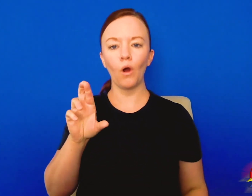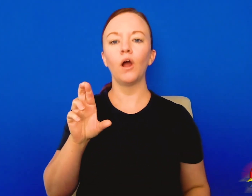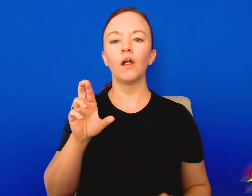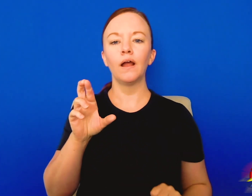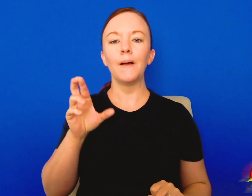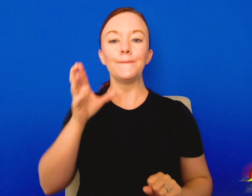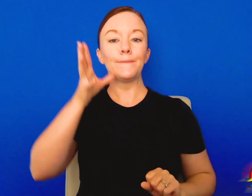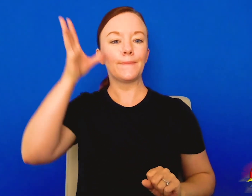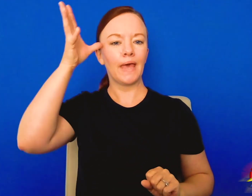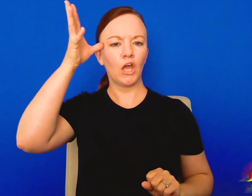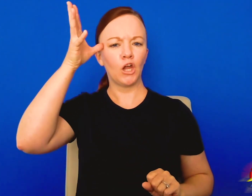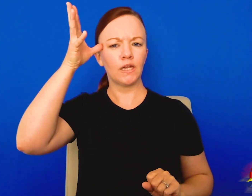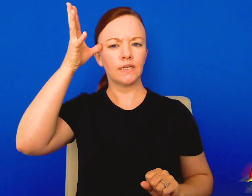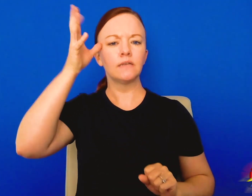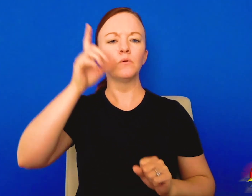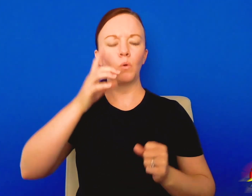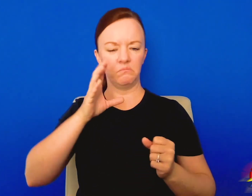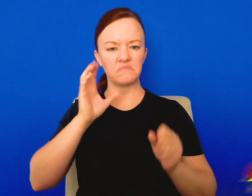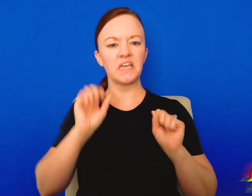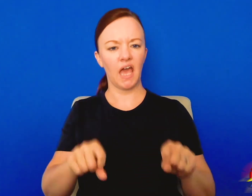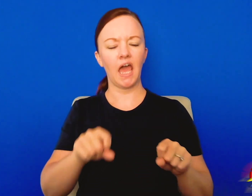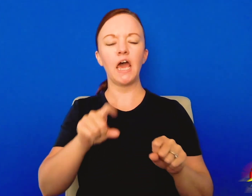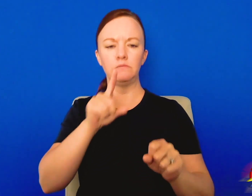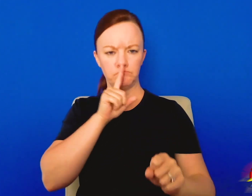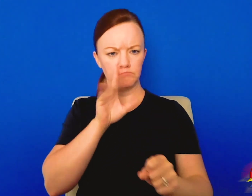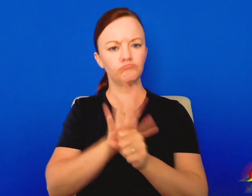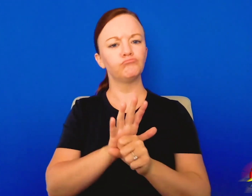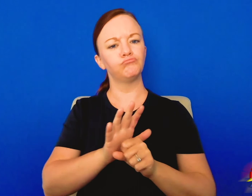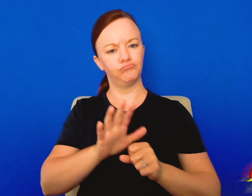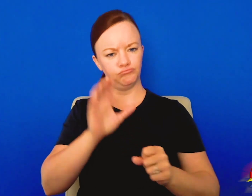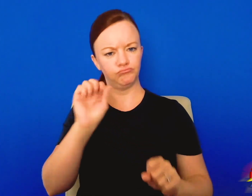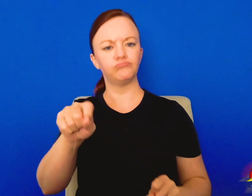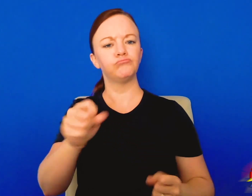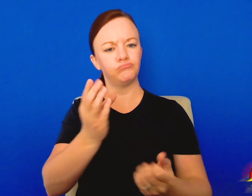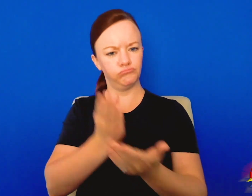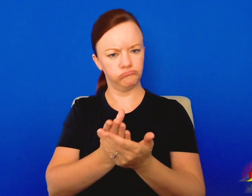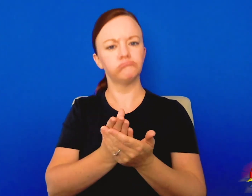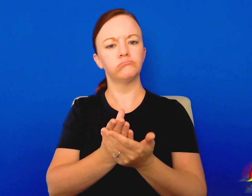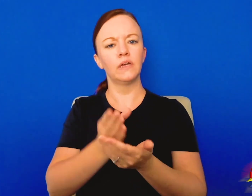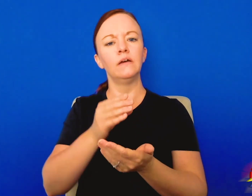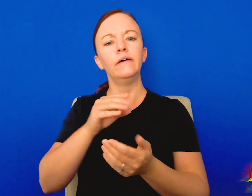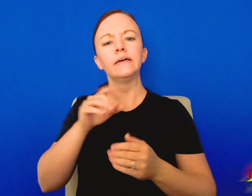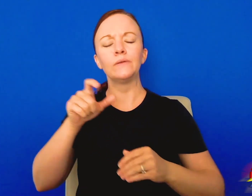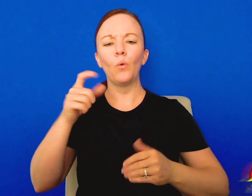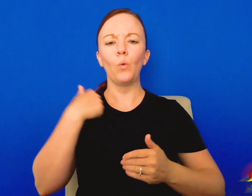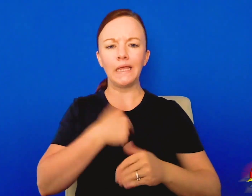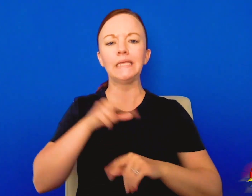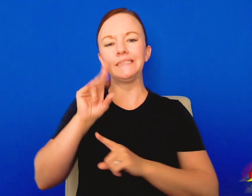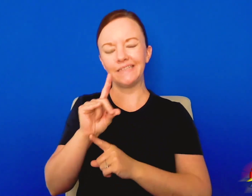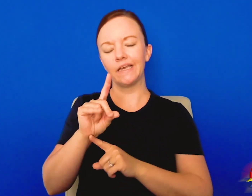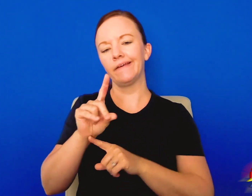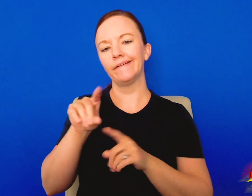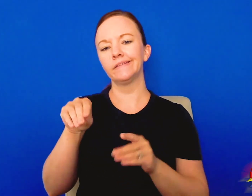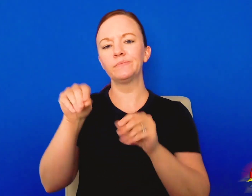OR A PARENTAL ATTESTATION OR DOCUMENTATION OF TIME SPENT ON EDUCATIONAL